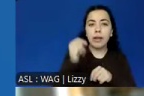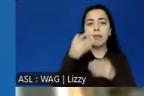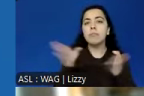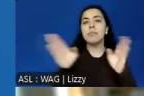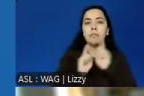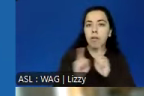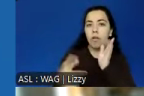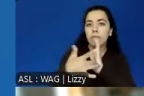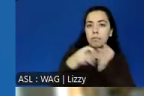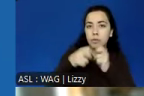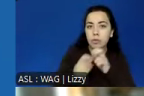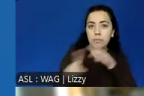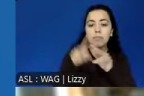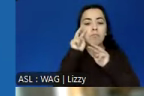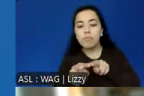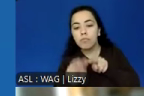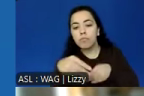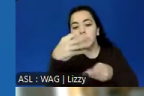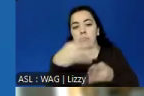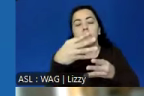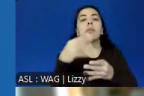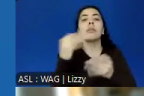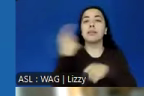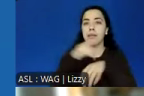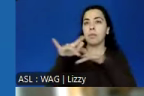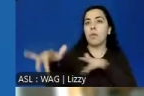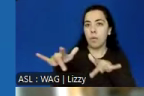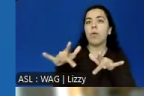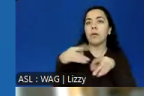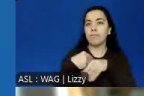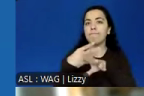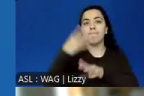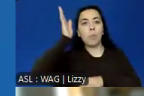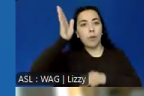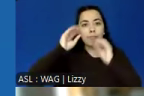recorded and available in our webinar archives. And we will send out a copy of the recording